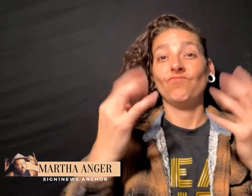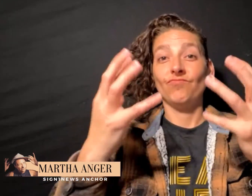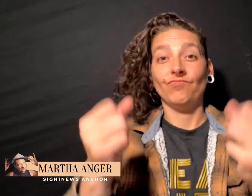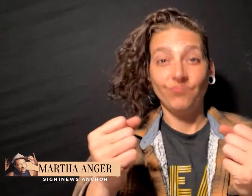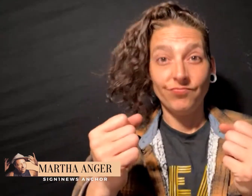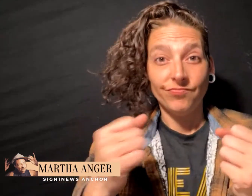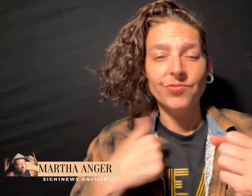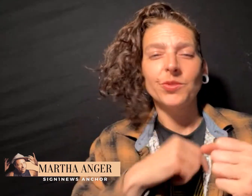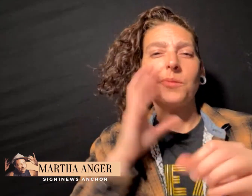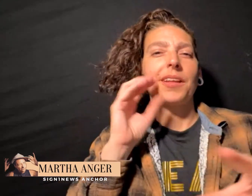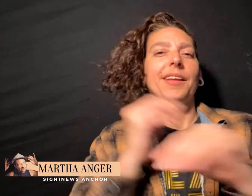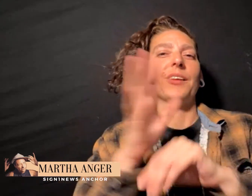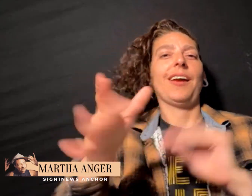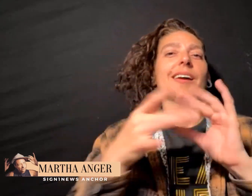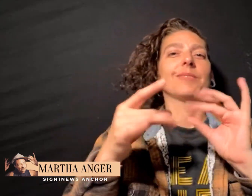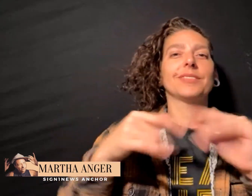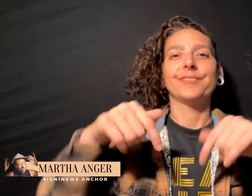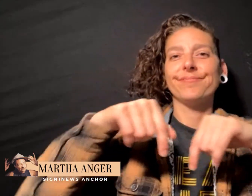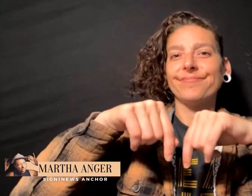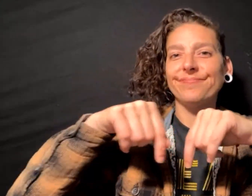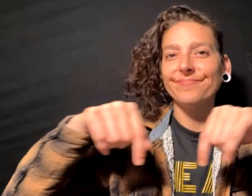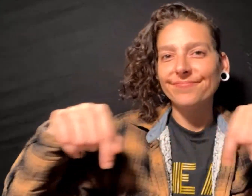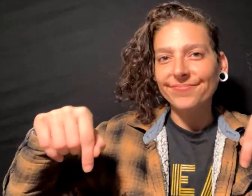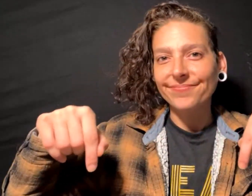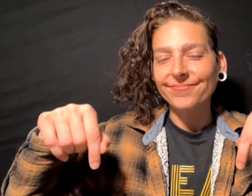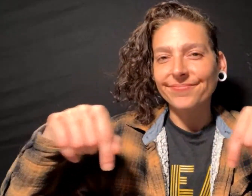interesting comment about this update we may add it at the bottom of the screen